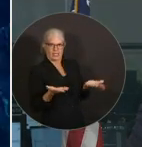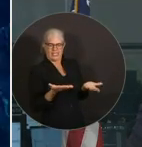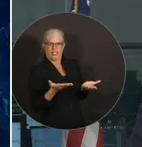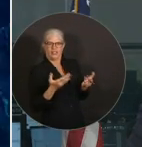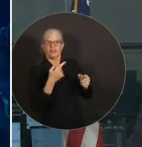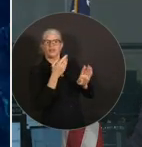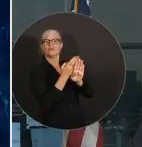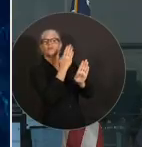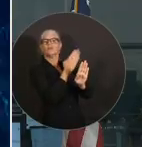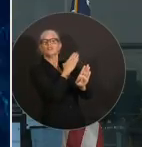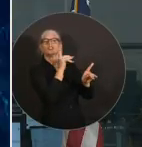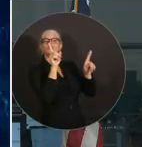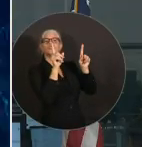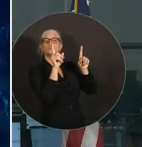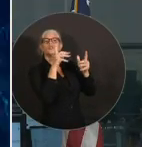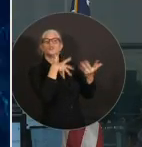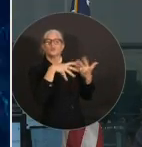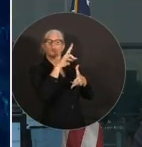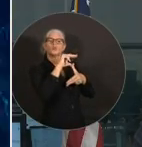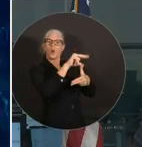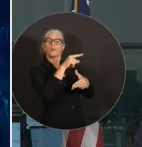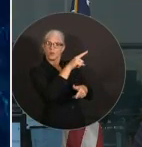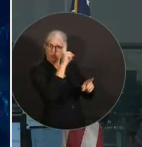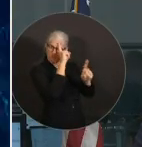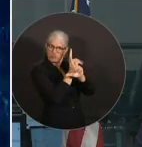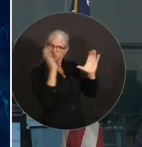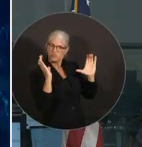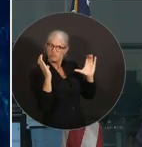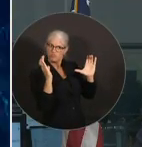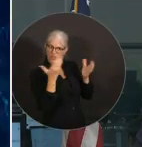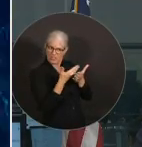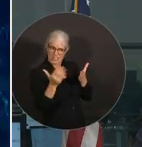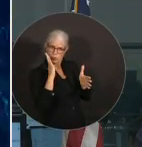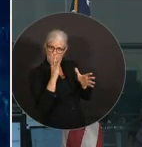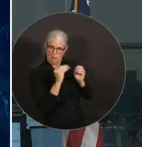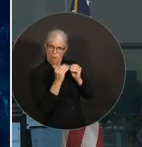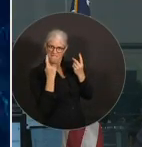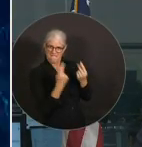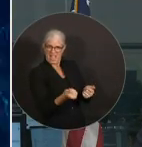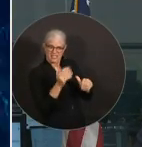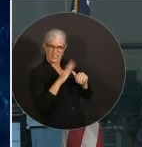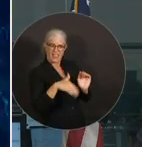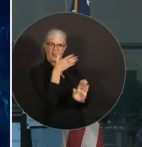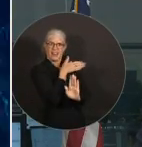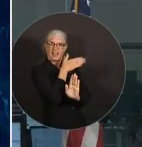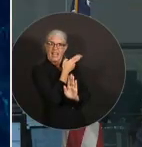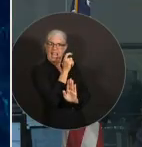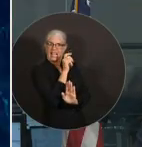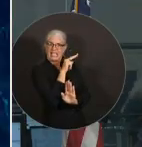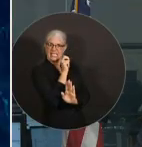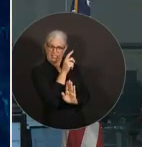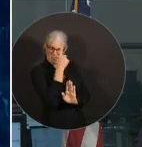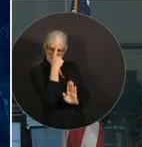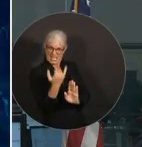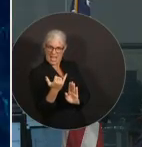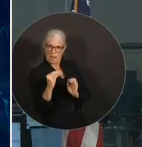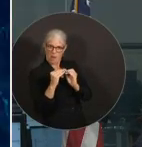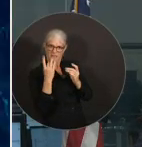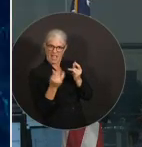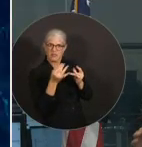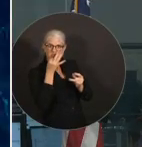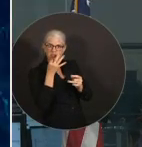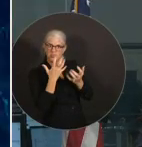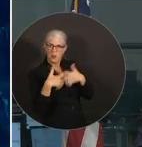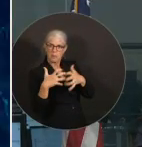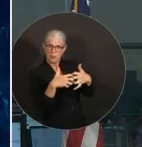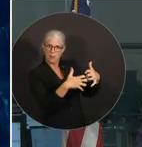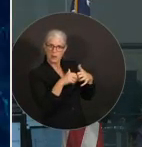JUST ARE YOU EXPECTING